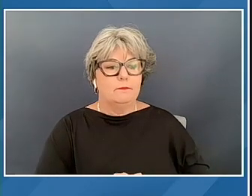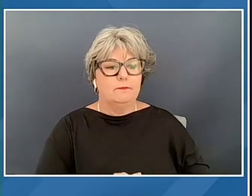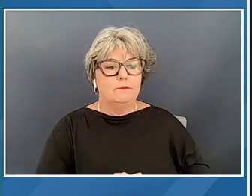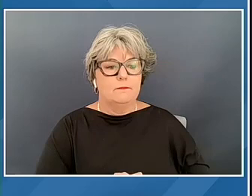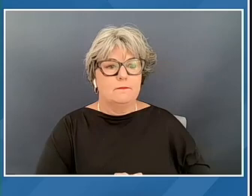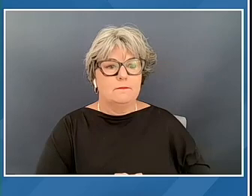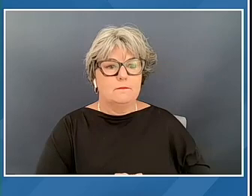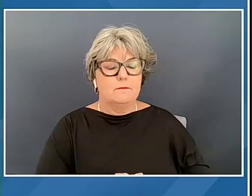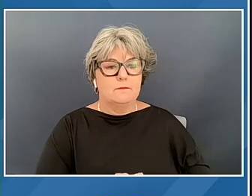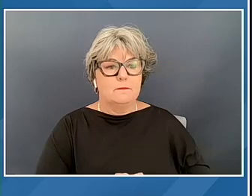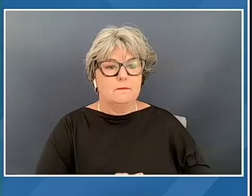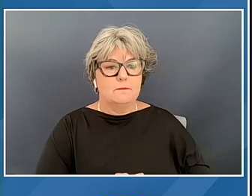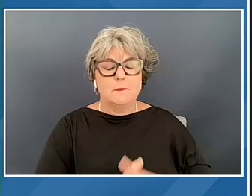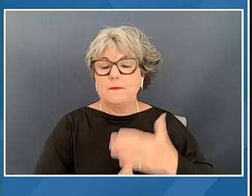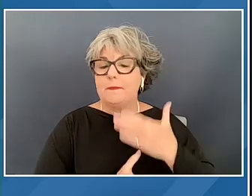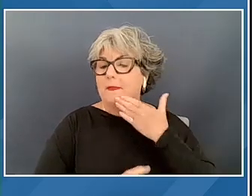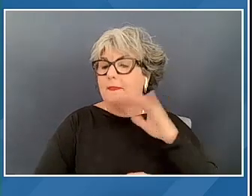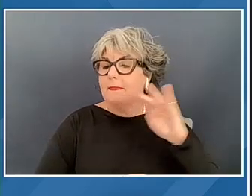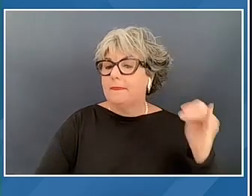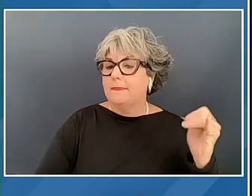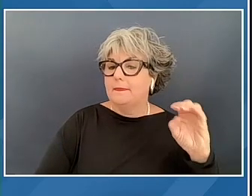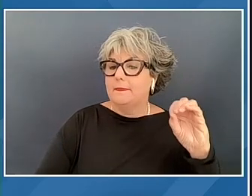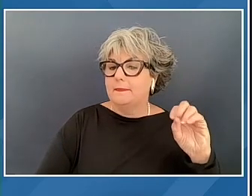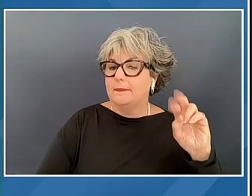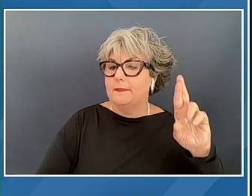Thank you. Jordan. Wisdom.